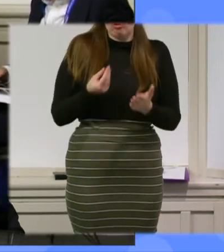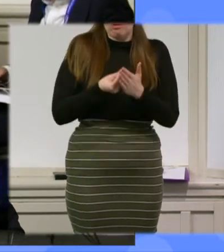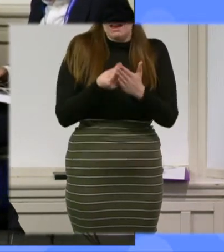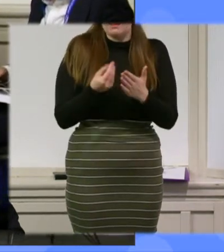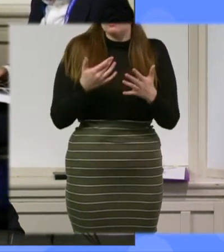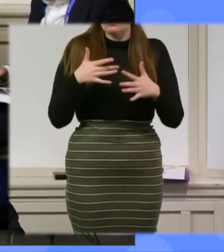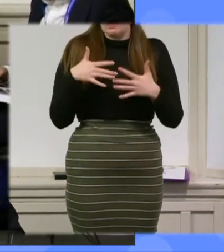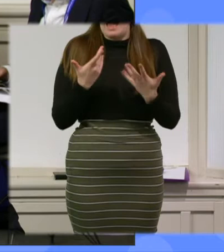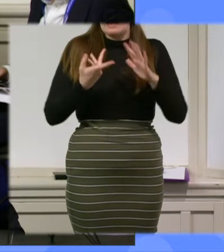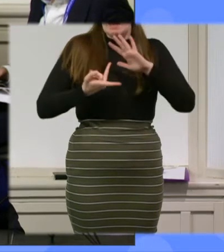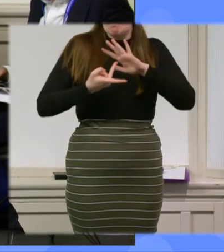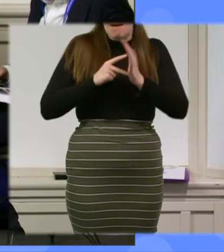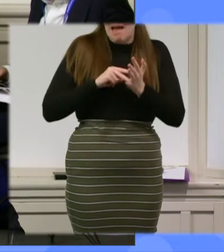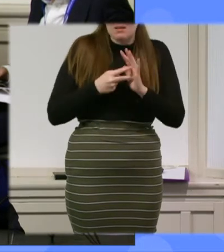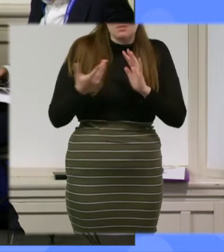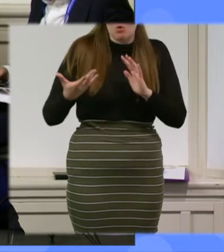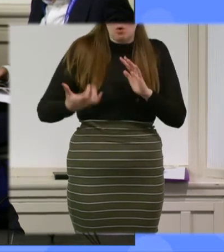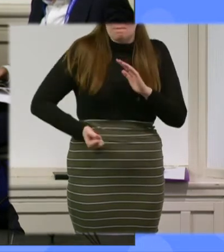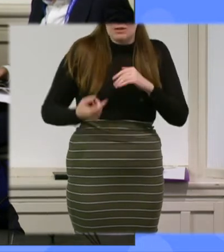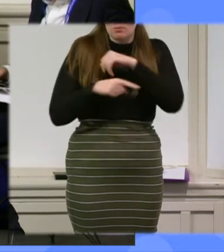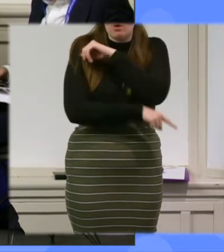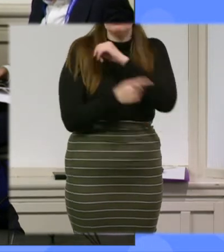party to look at pension poverty I mean in Aberdeen is lit with one of the